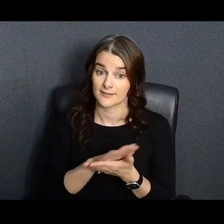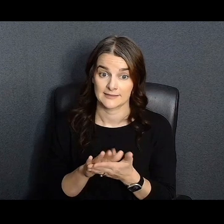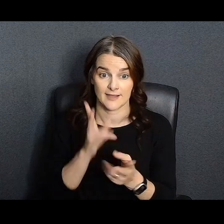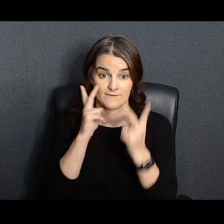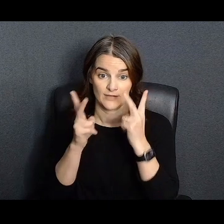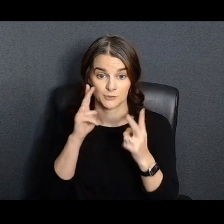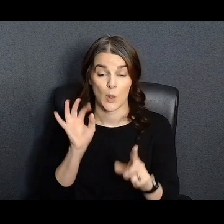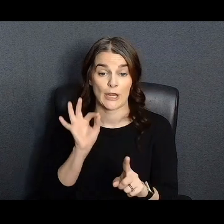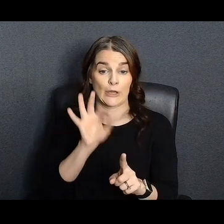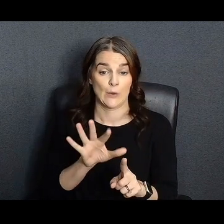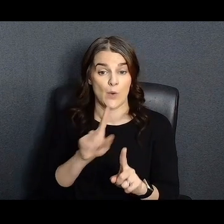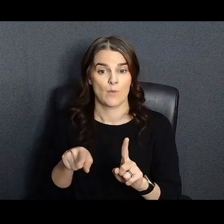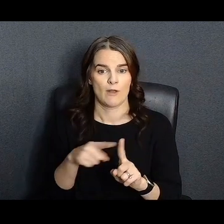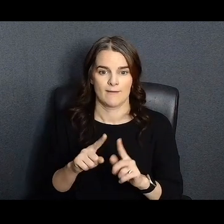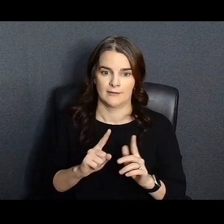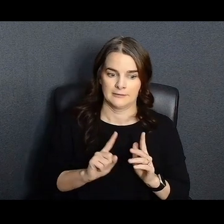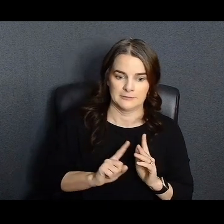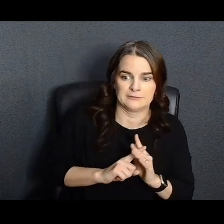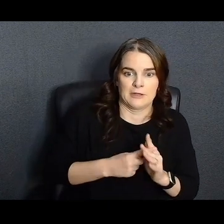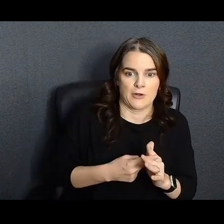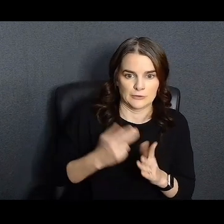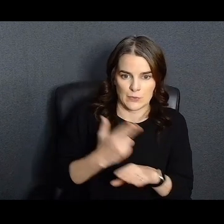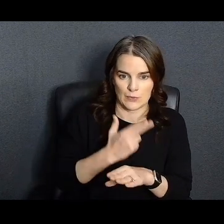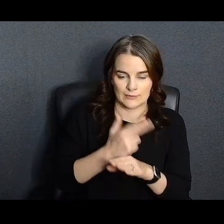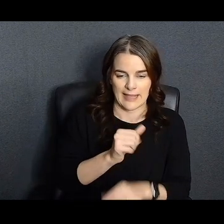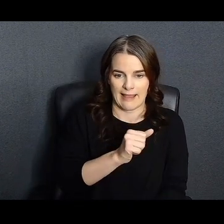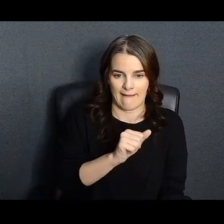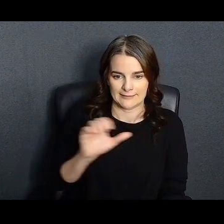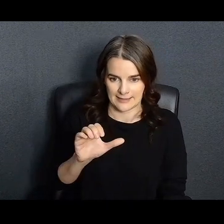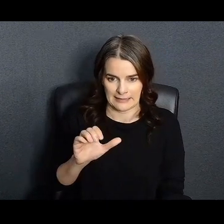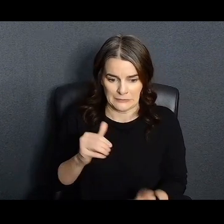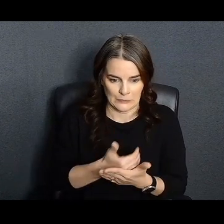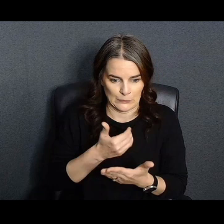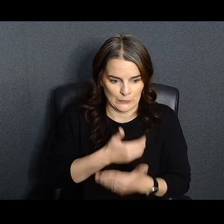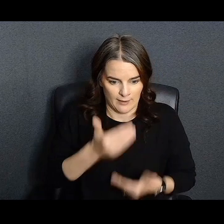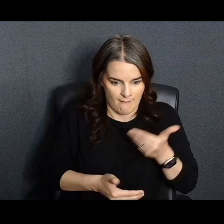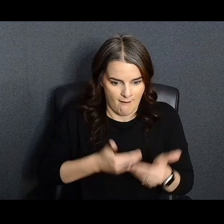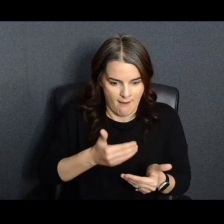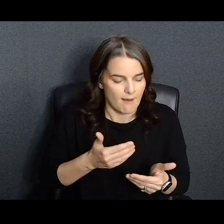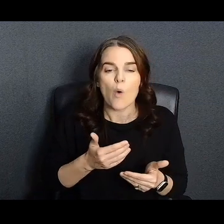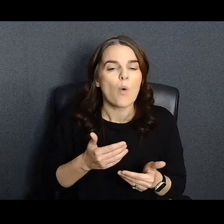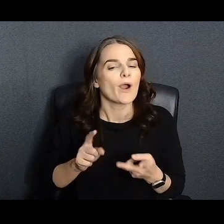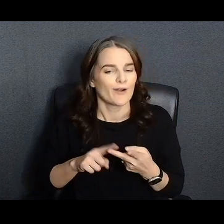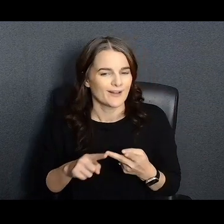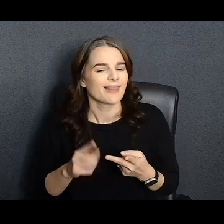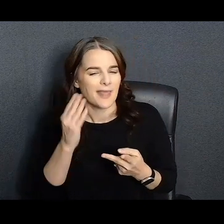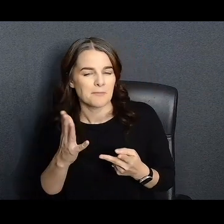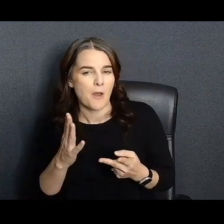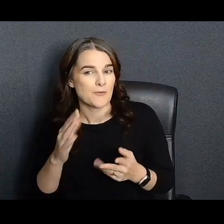for people who are just beginning to use AAC, or to help people know that they selected the right message.